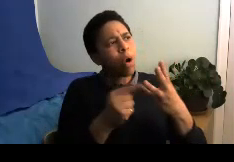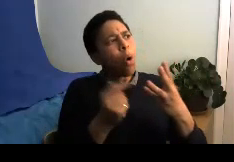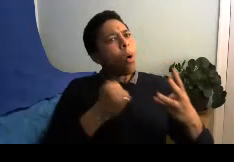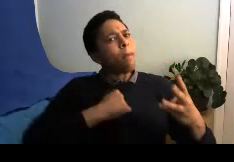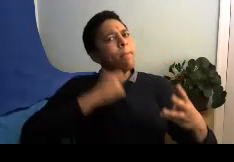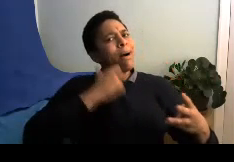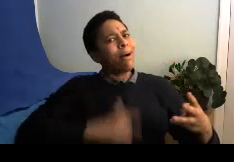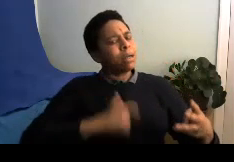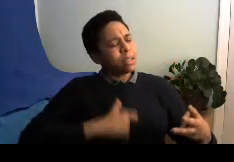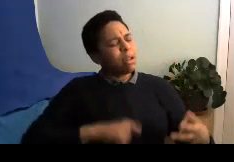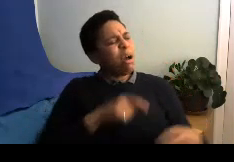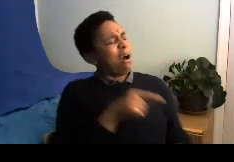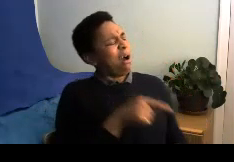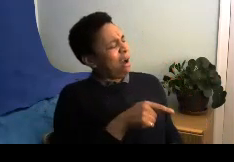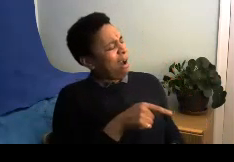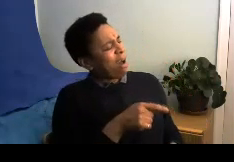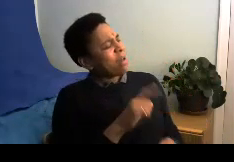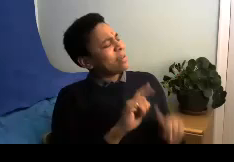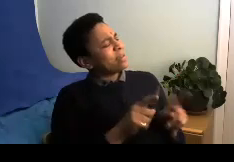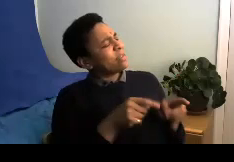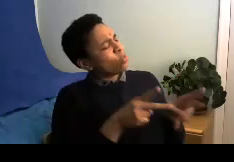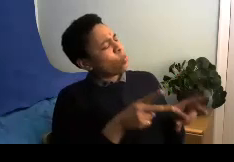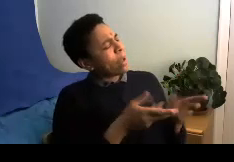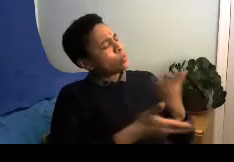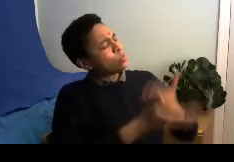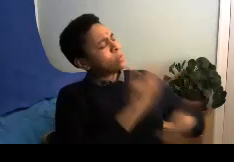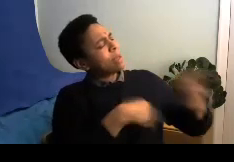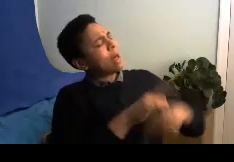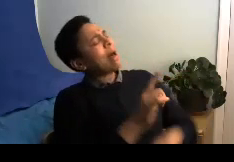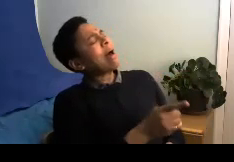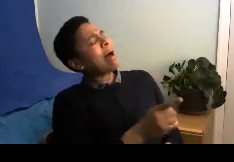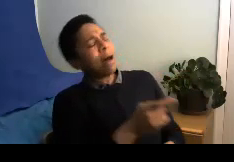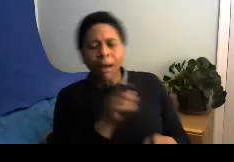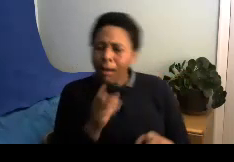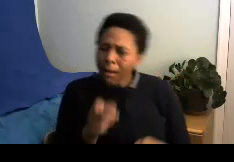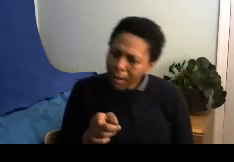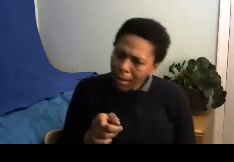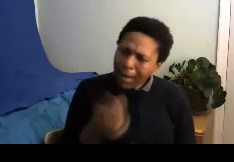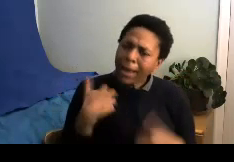work in different poets' work, etc, etc. You know, it's, you